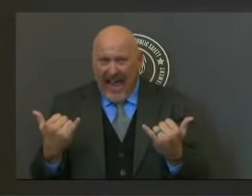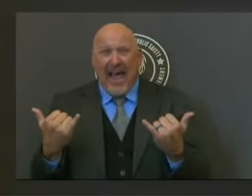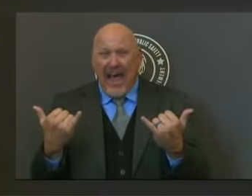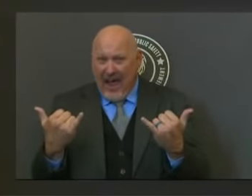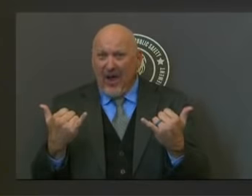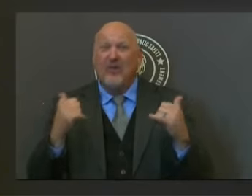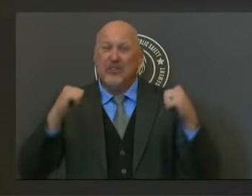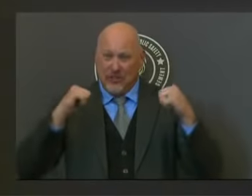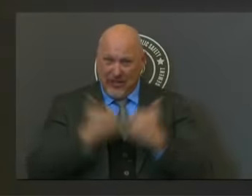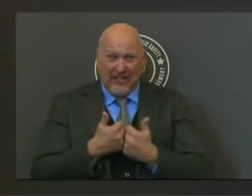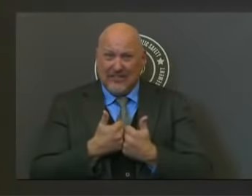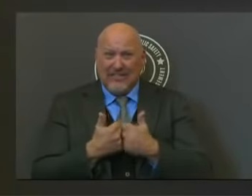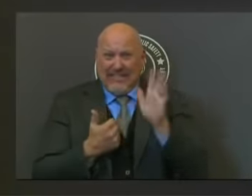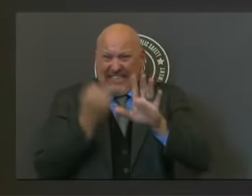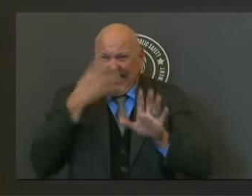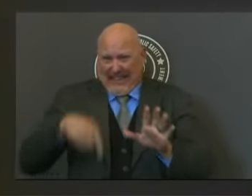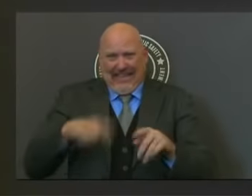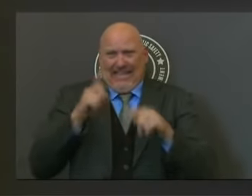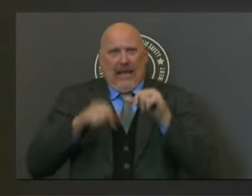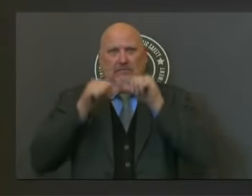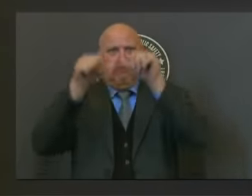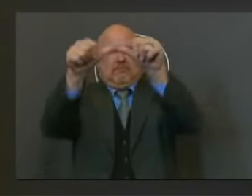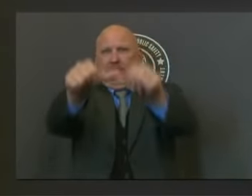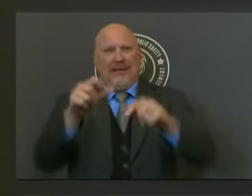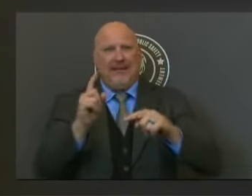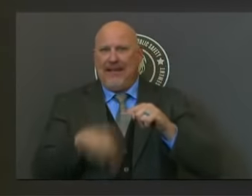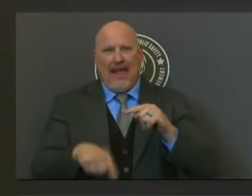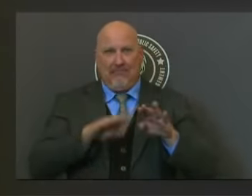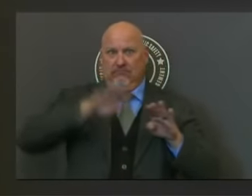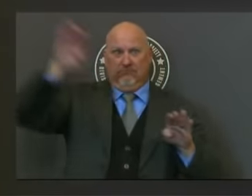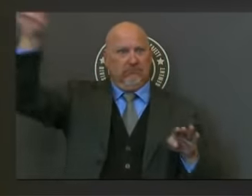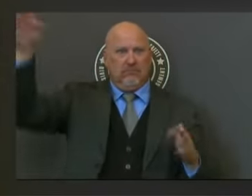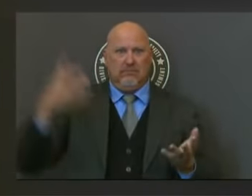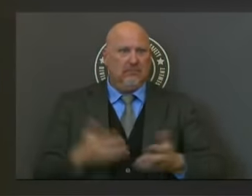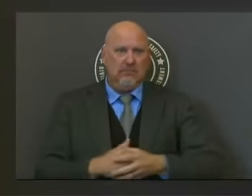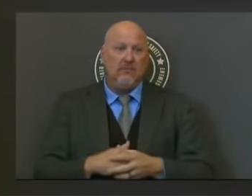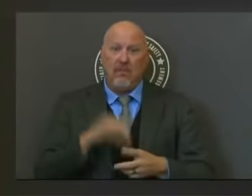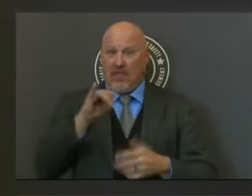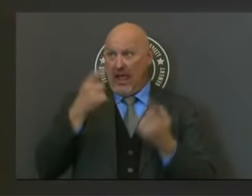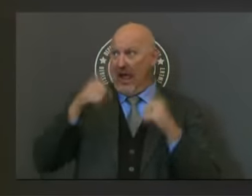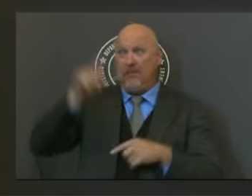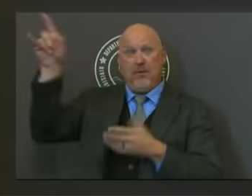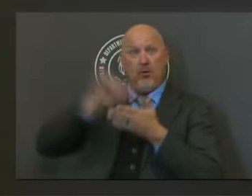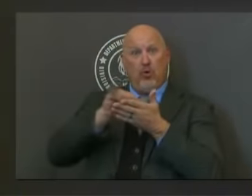this happen in New York City and